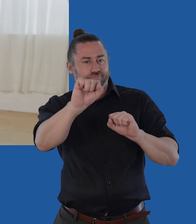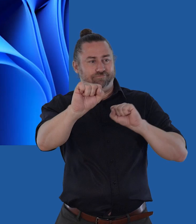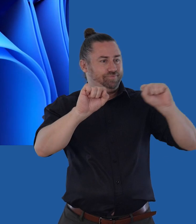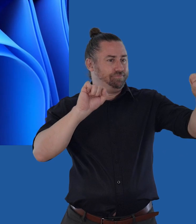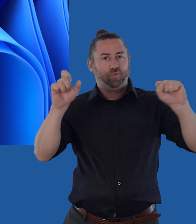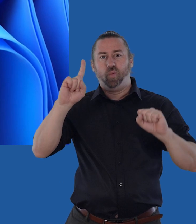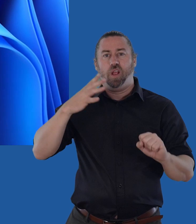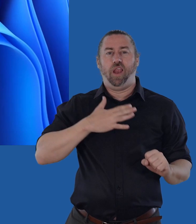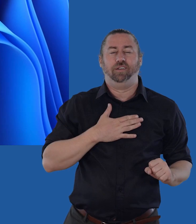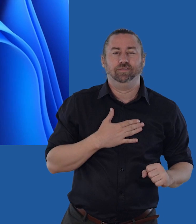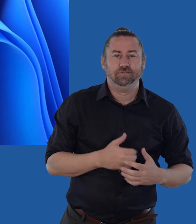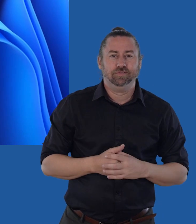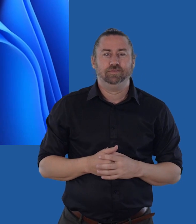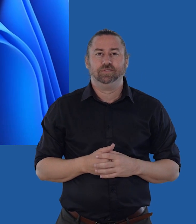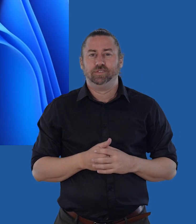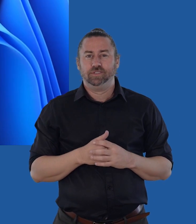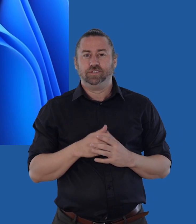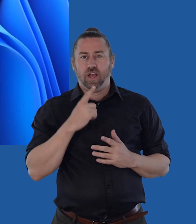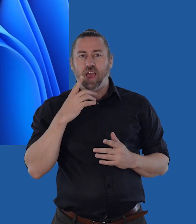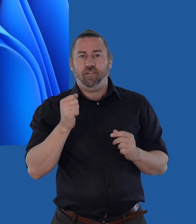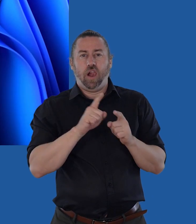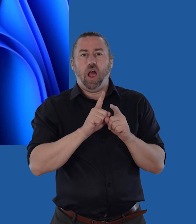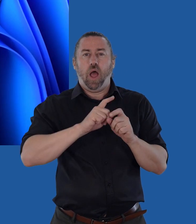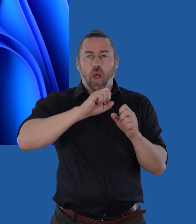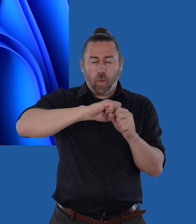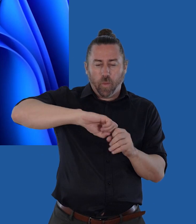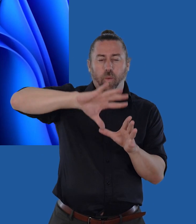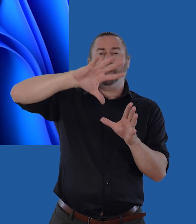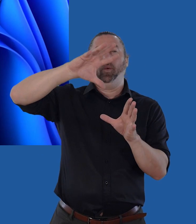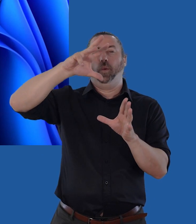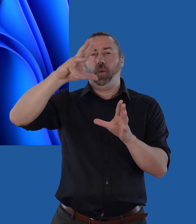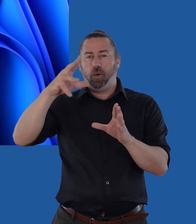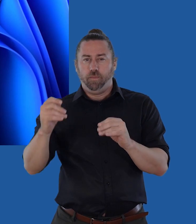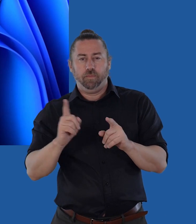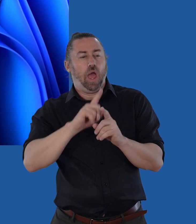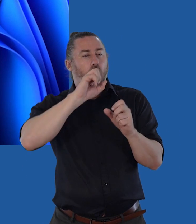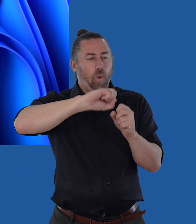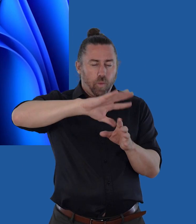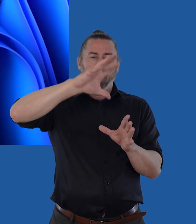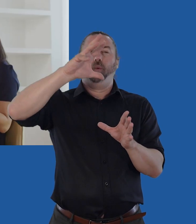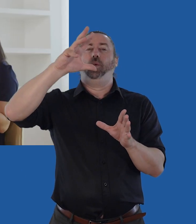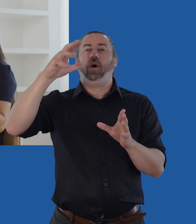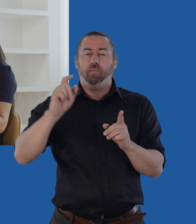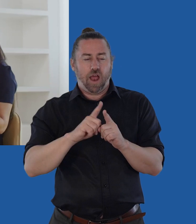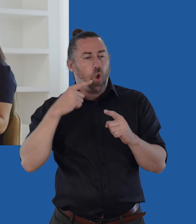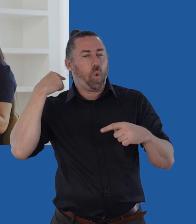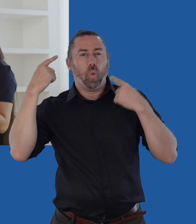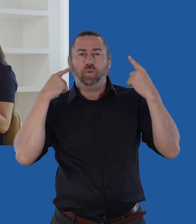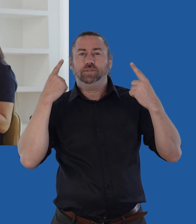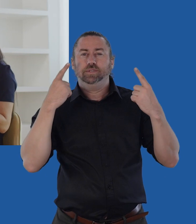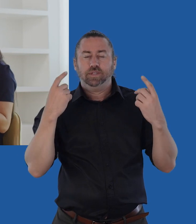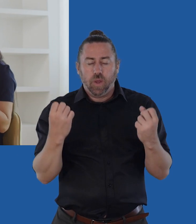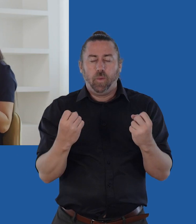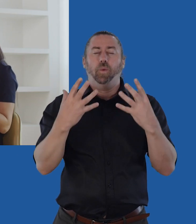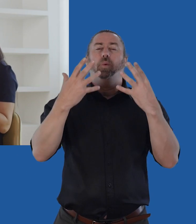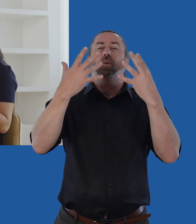so a person who is blind can actually enjoy the same difference of the light, and dark themes, audibly.